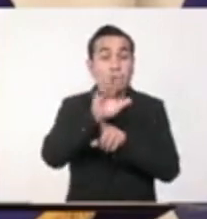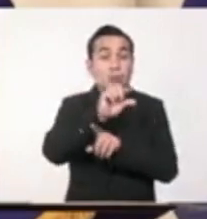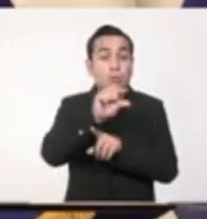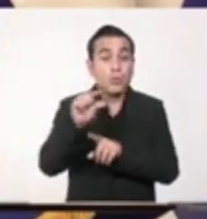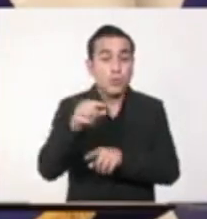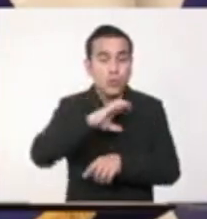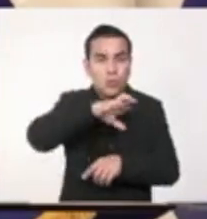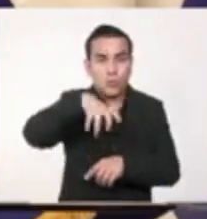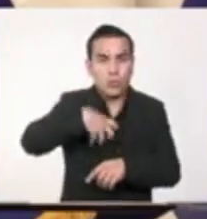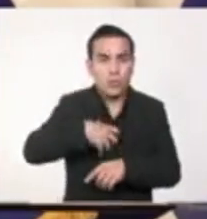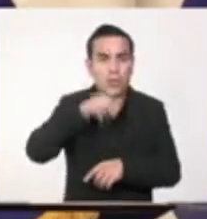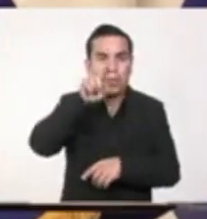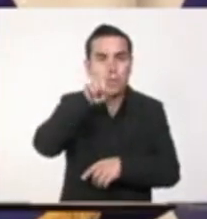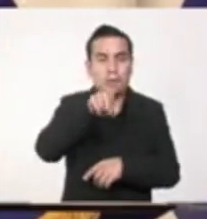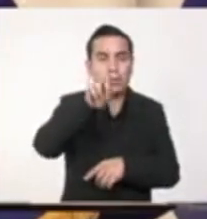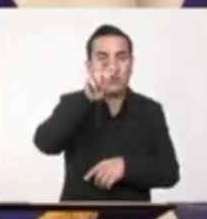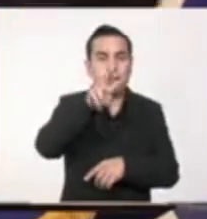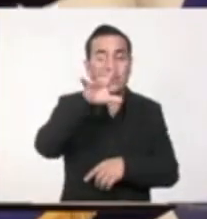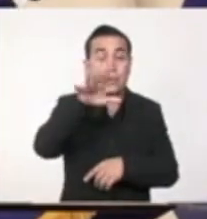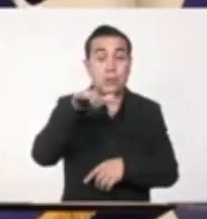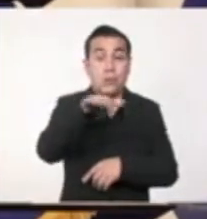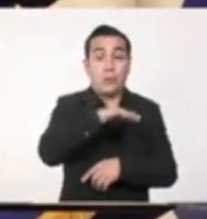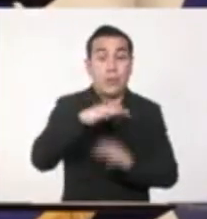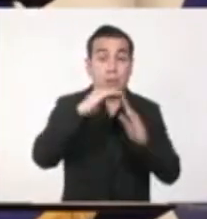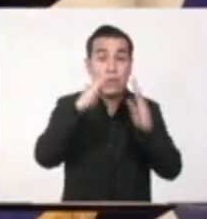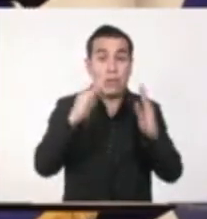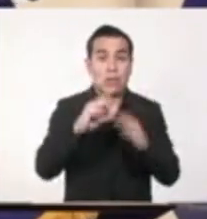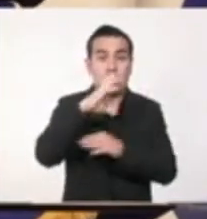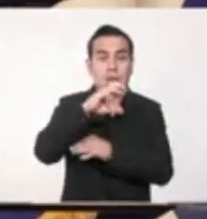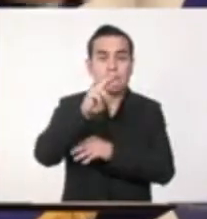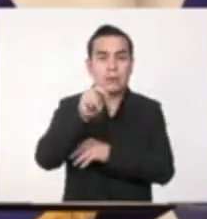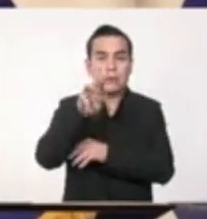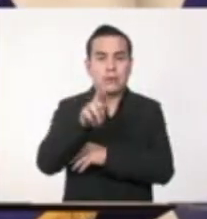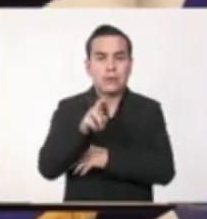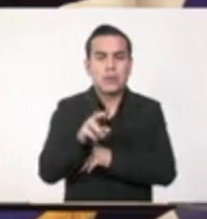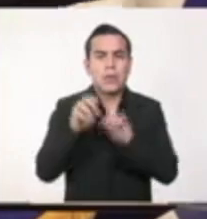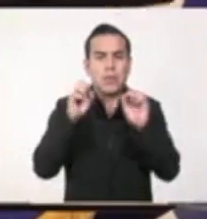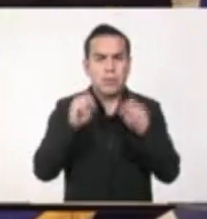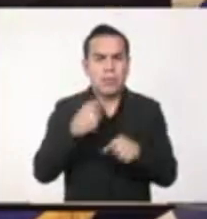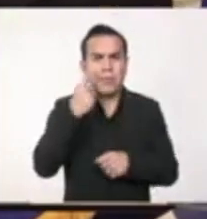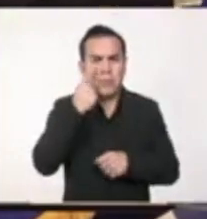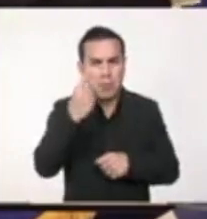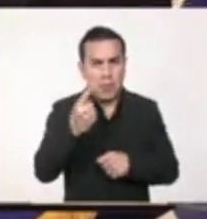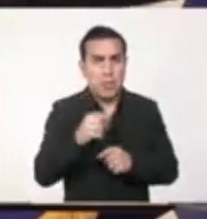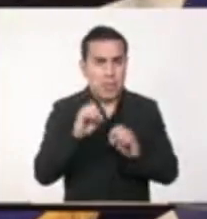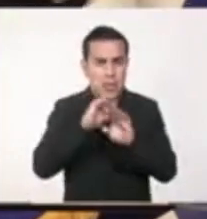currently owns one hundred and twenty-five properties in the CNR, can anyone with can consult, has